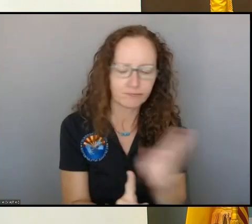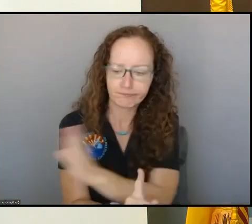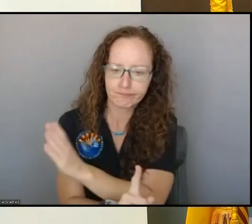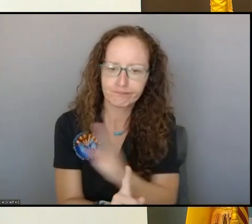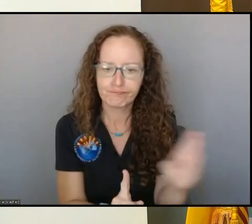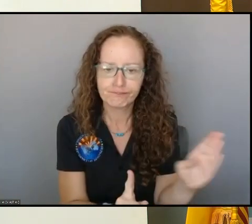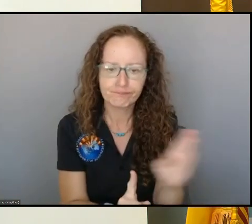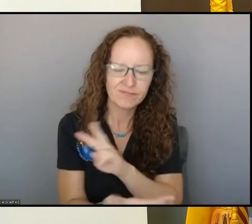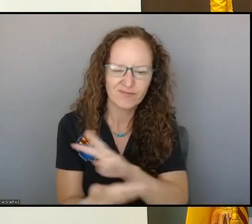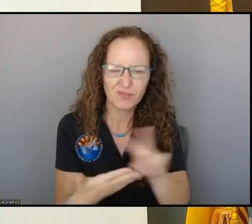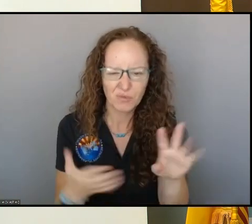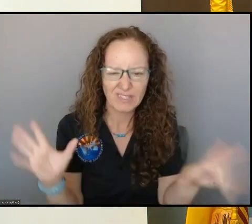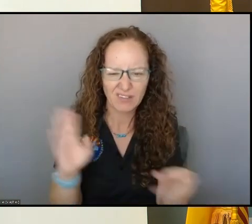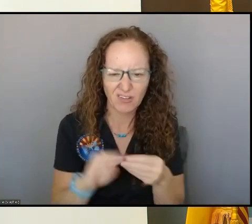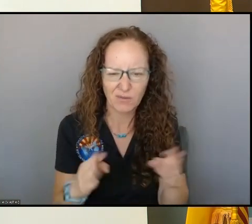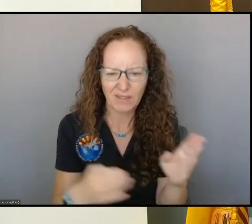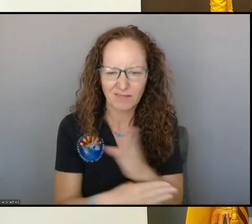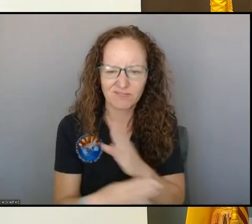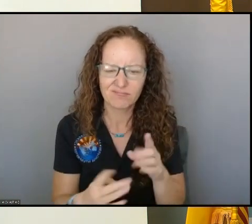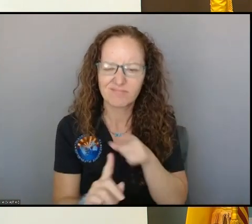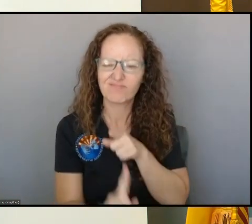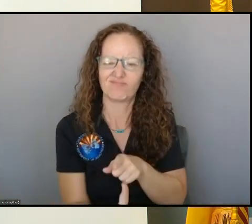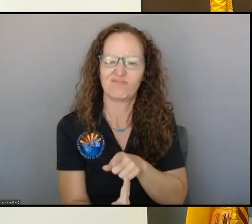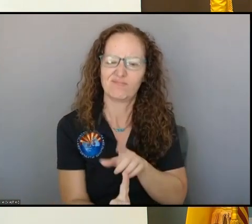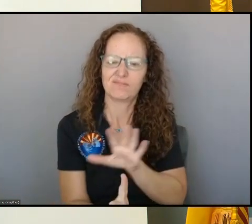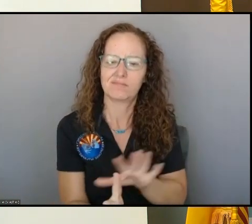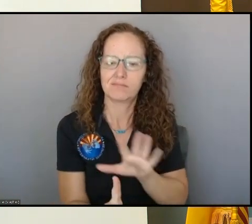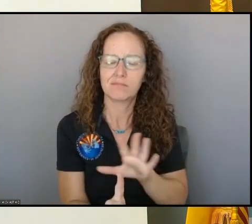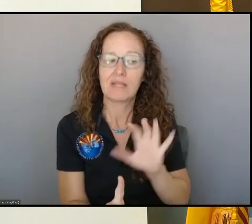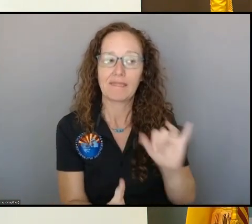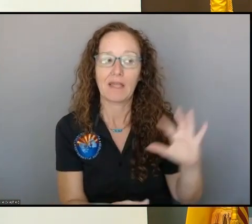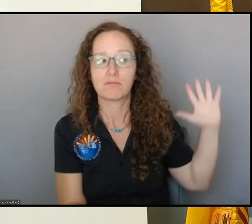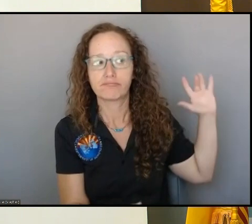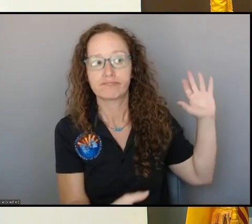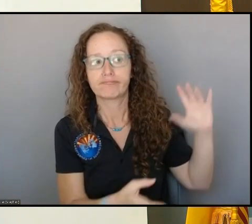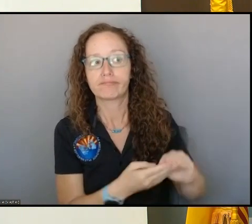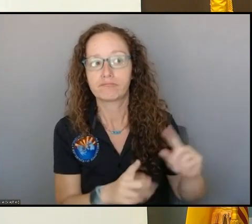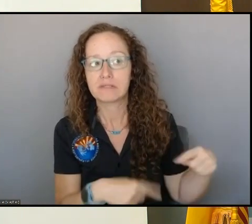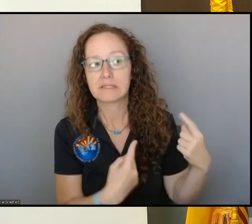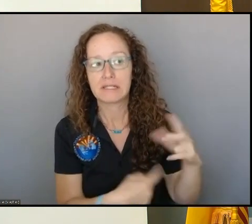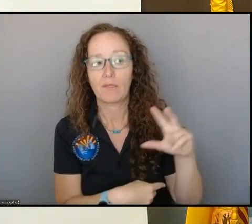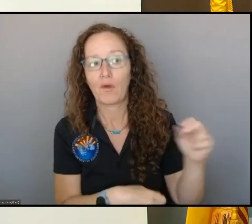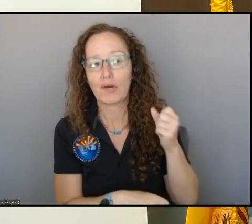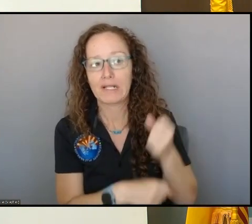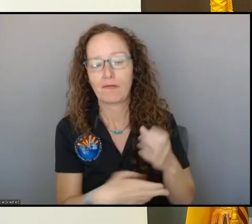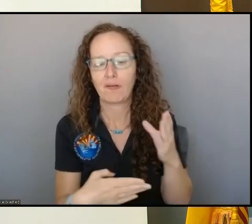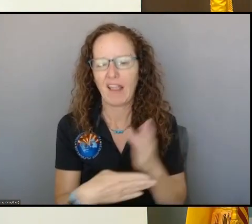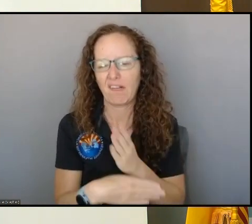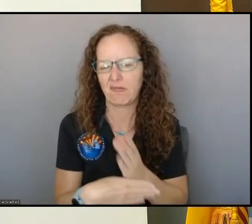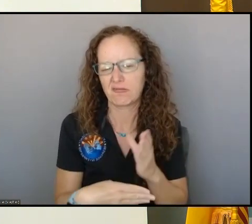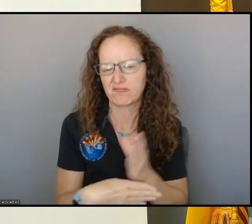years. This is about the date when we get moist enough from this gulf moisture moving in repeatedly, that we're out of